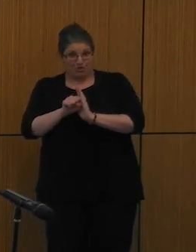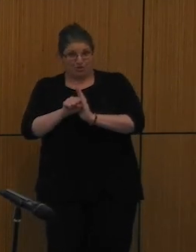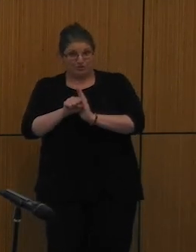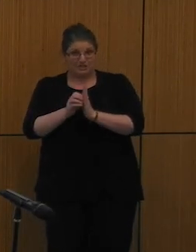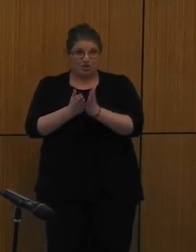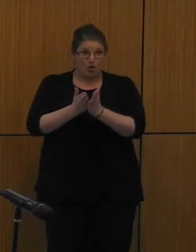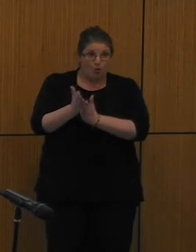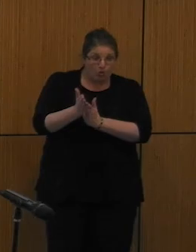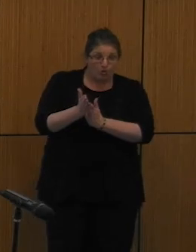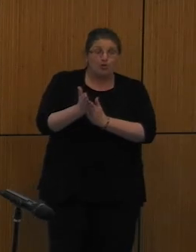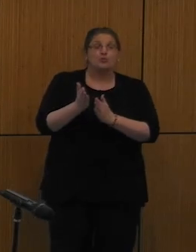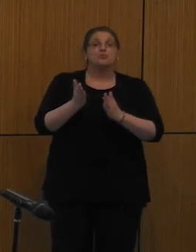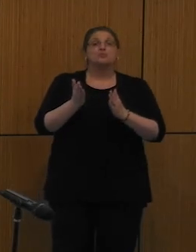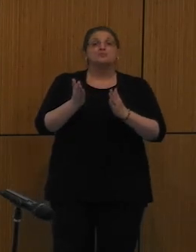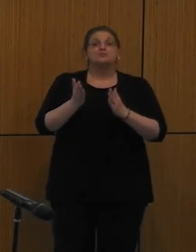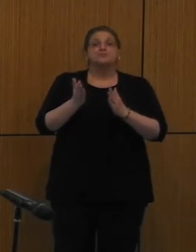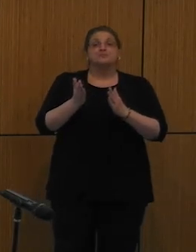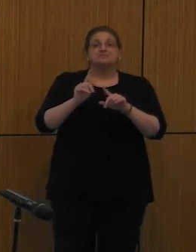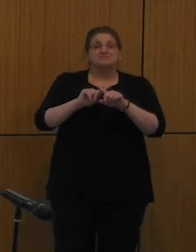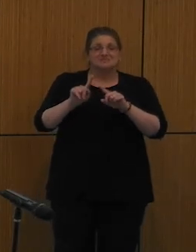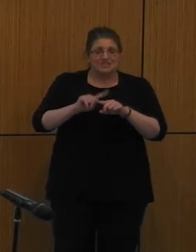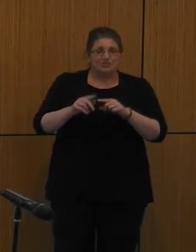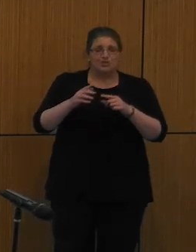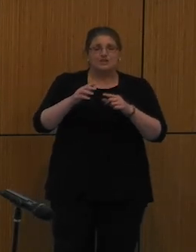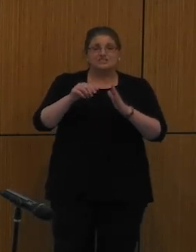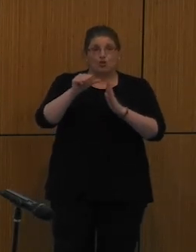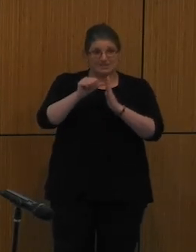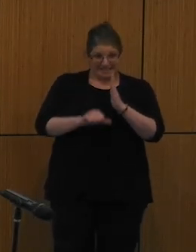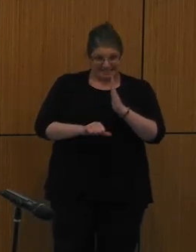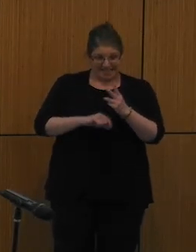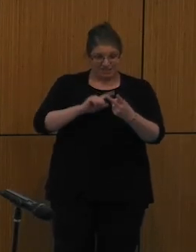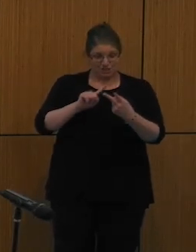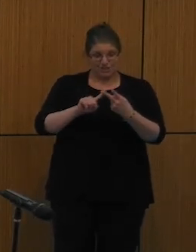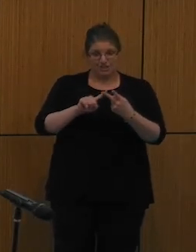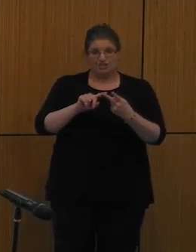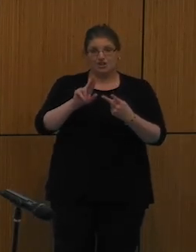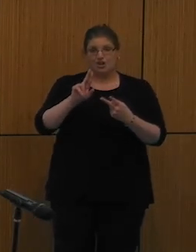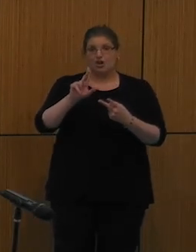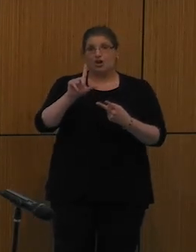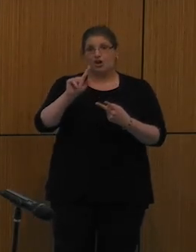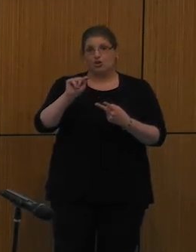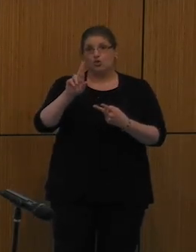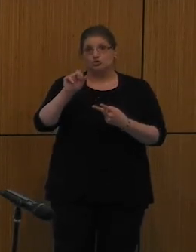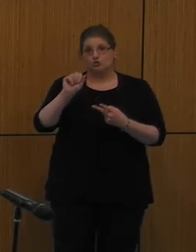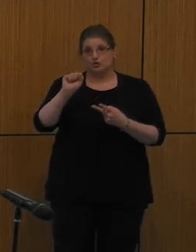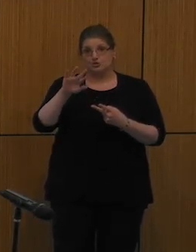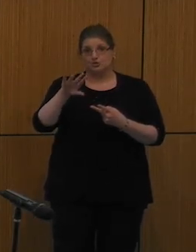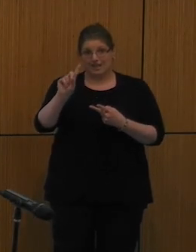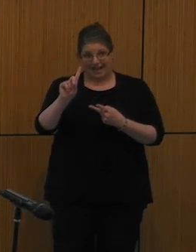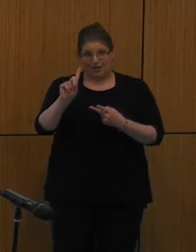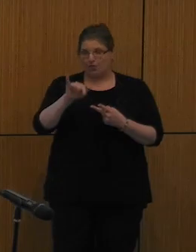We also did a little bit of ultrasound. This is not real. This is a painting. But that's where we started.